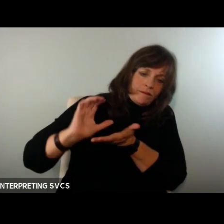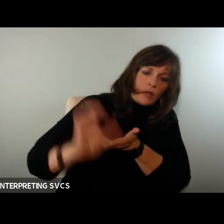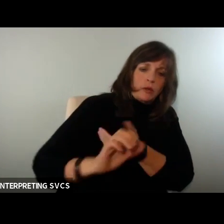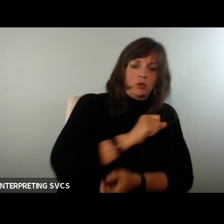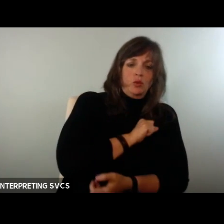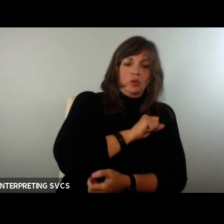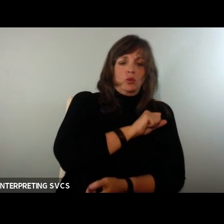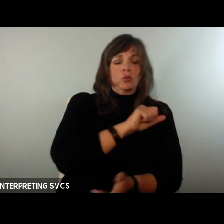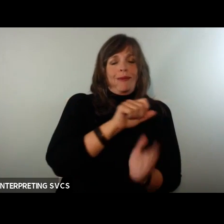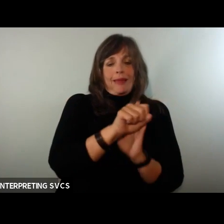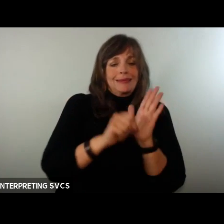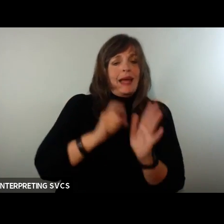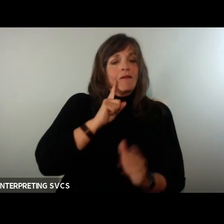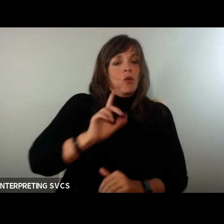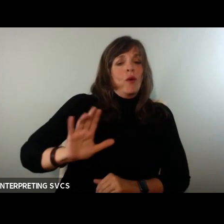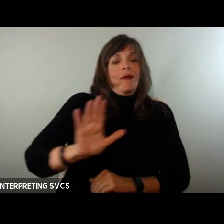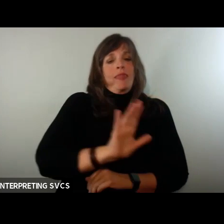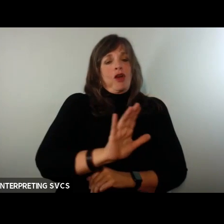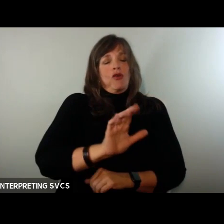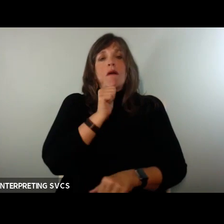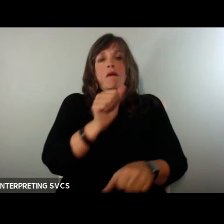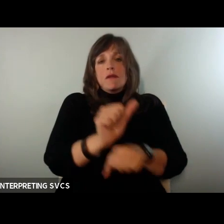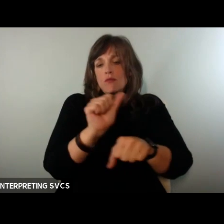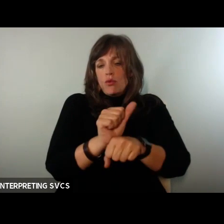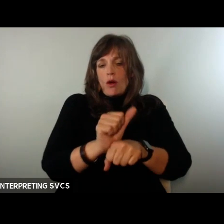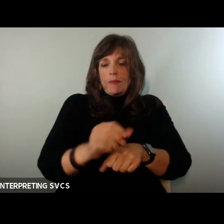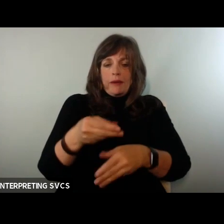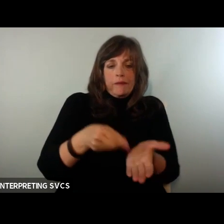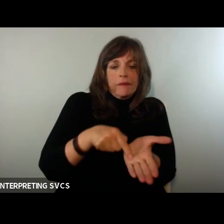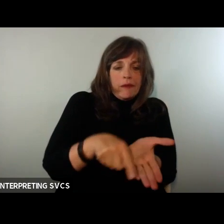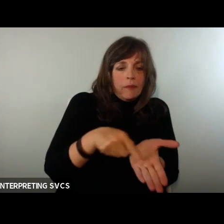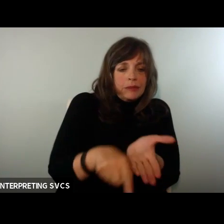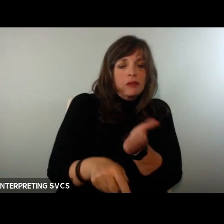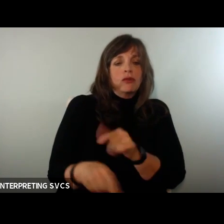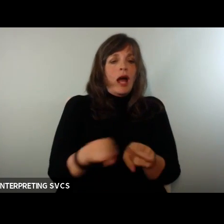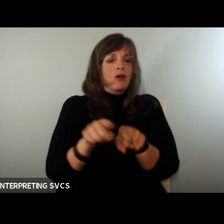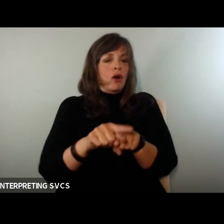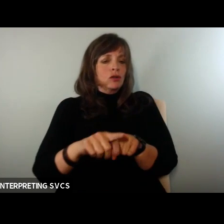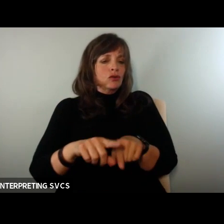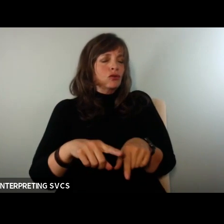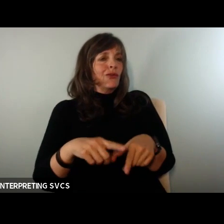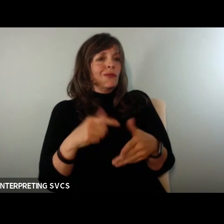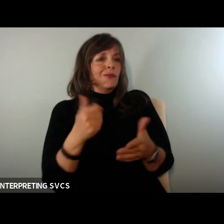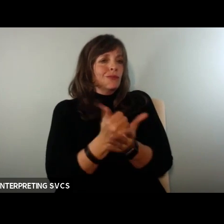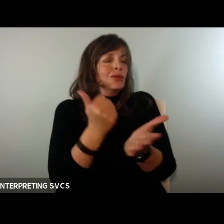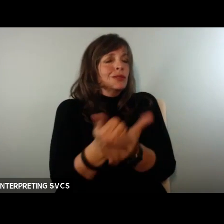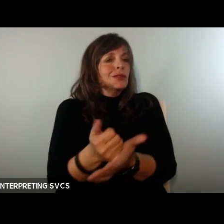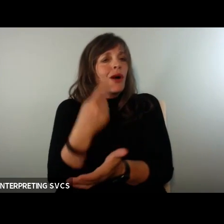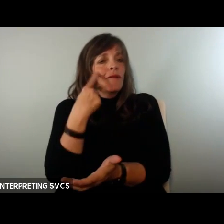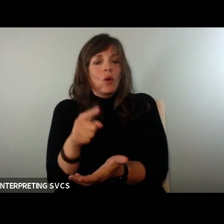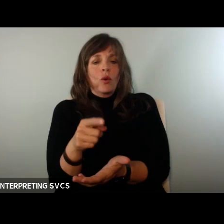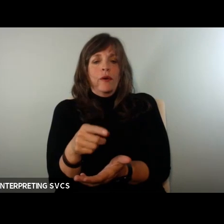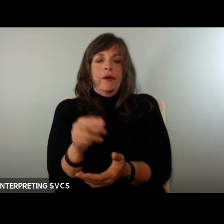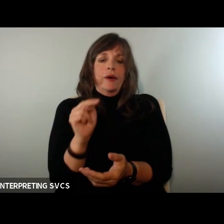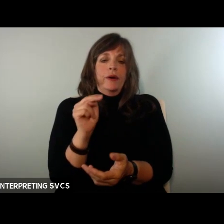and additional provisions related to nutrition assistance and cost-free coronavirus testing provisions